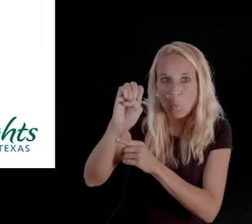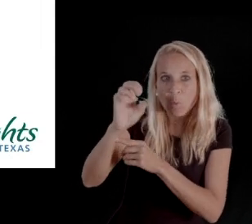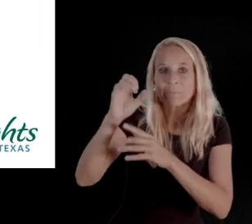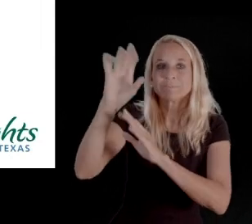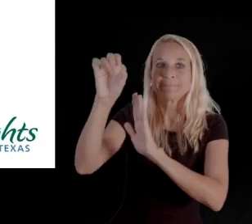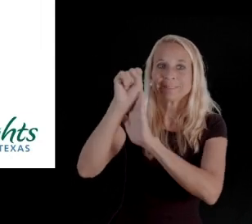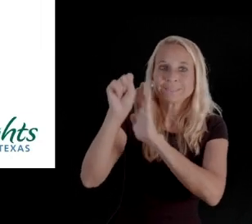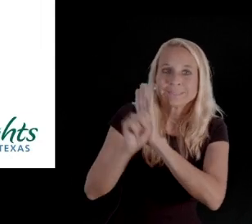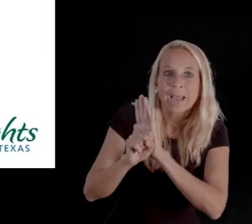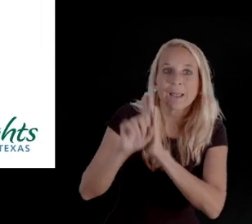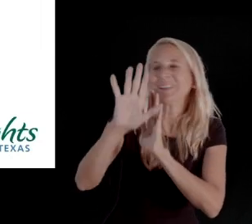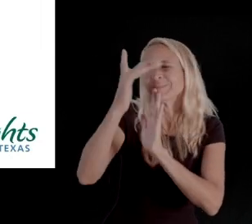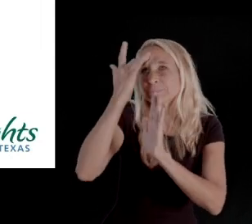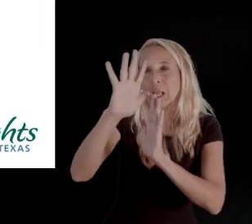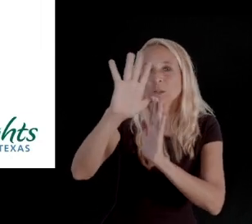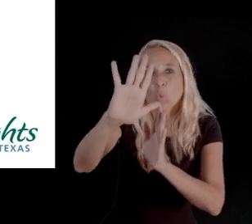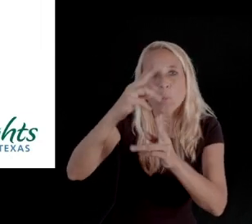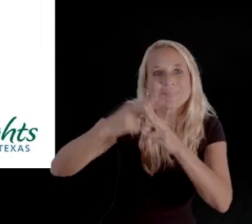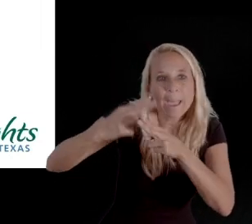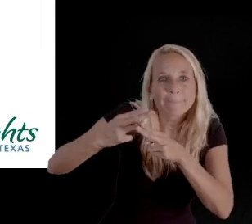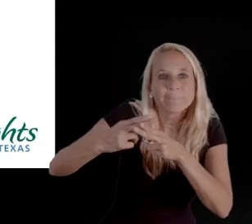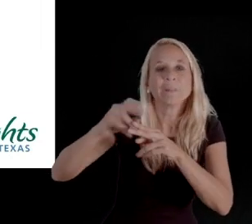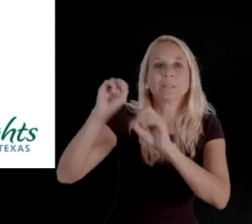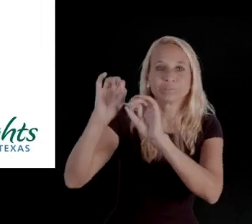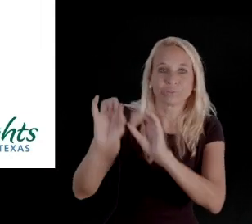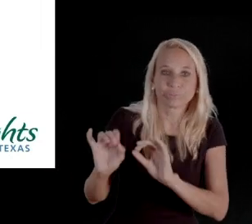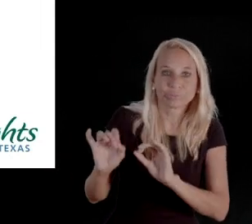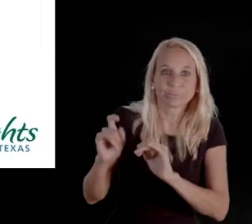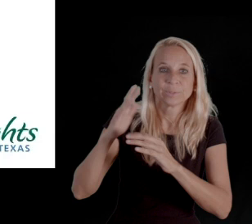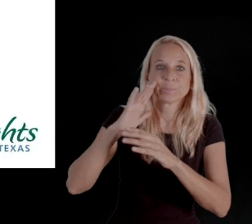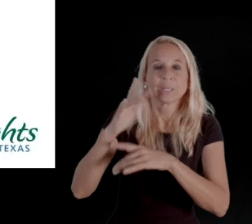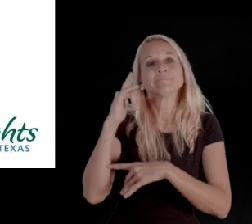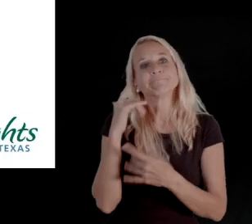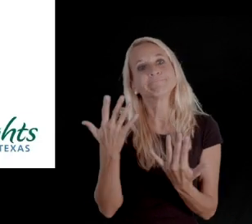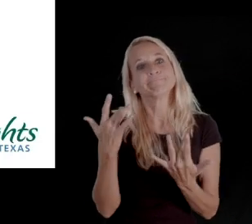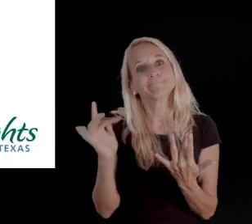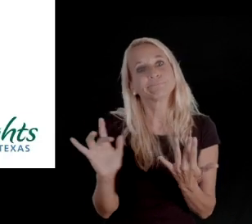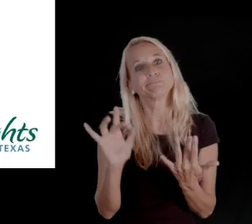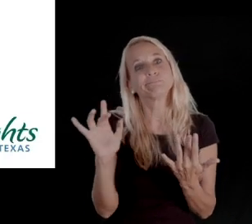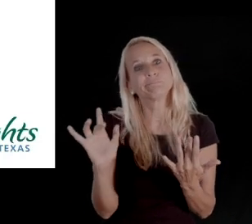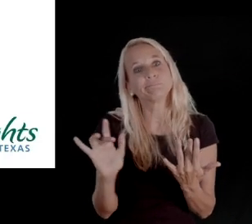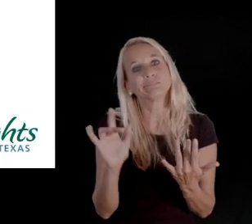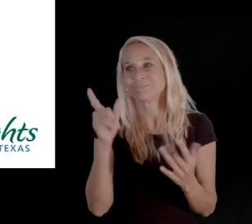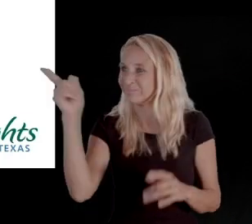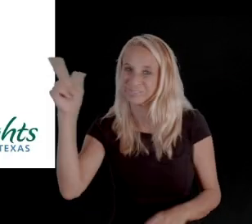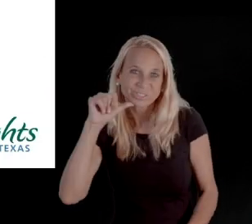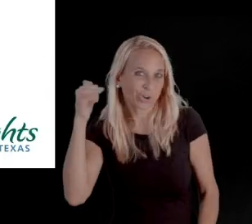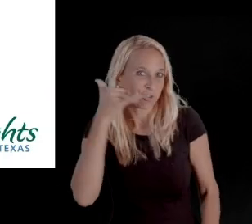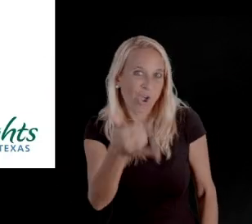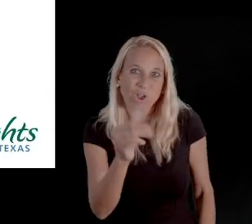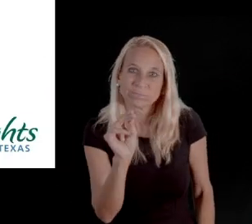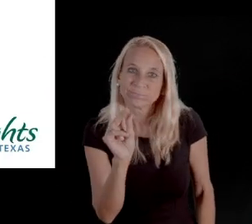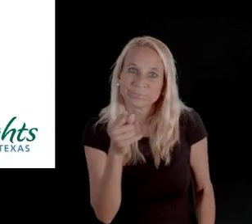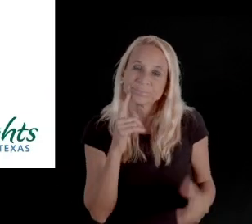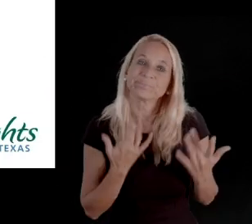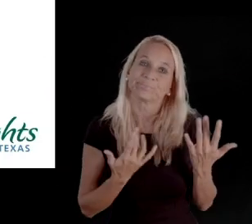officially entered into the process. And you will hear dial tones, like it'll say, welcome to and this